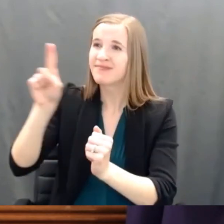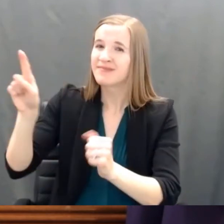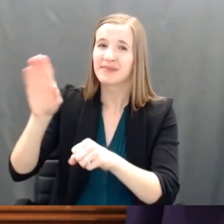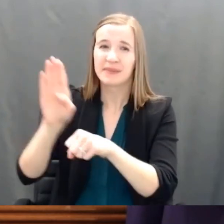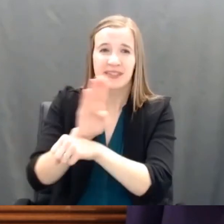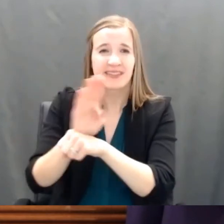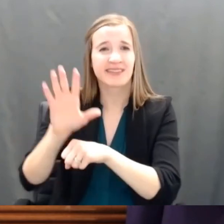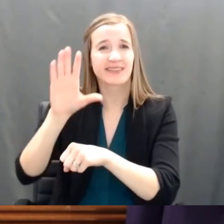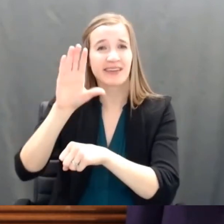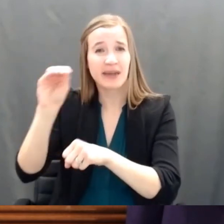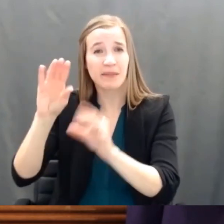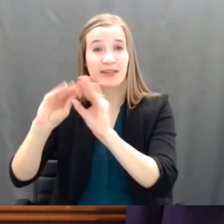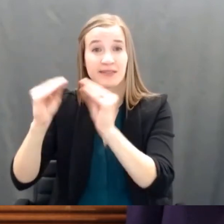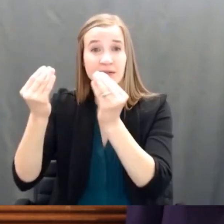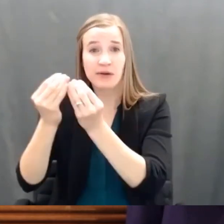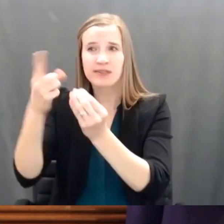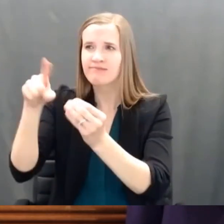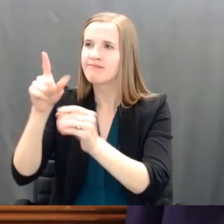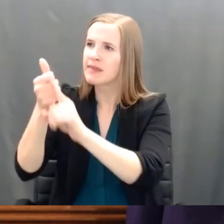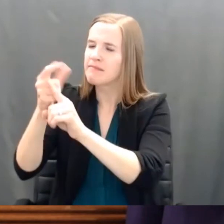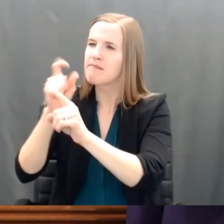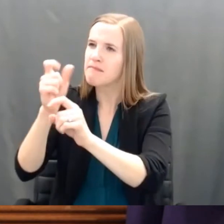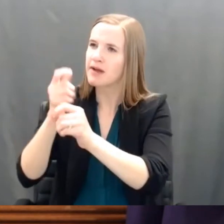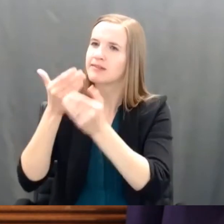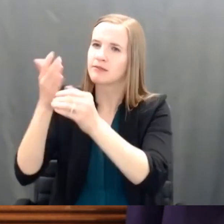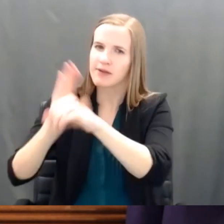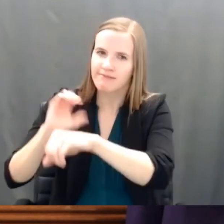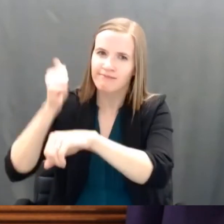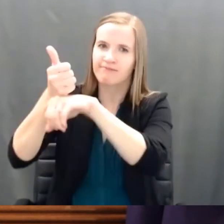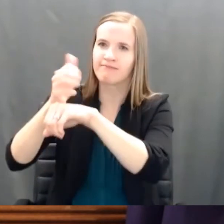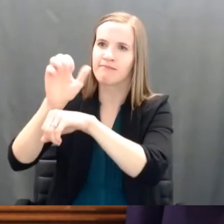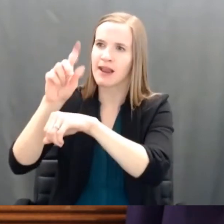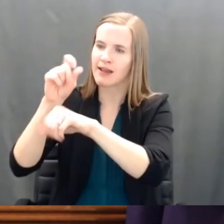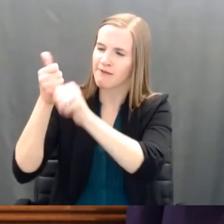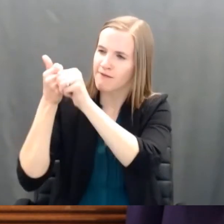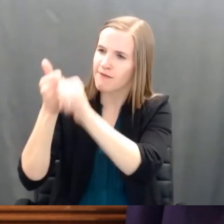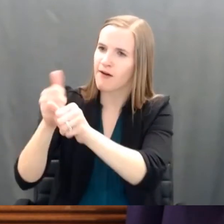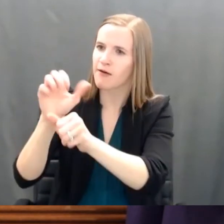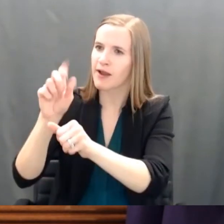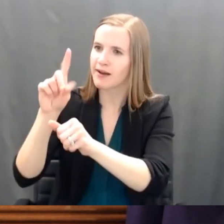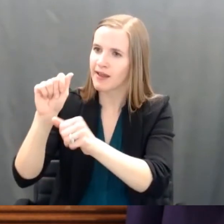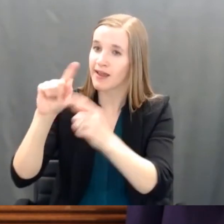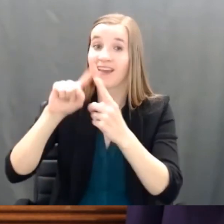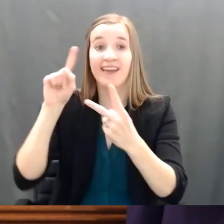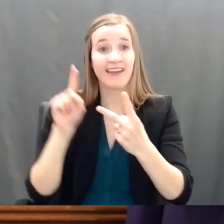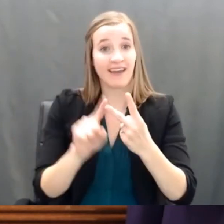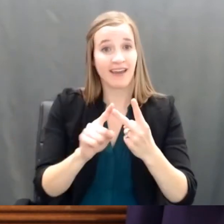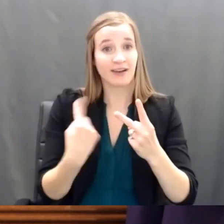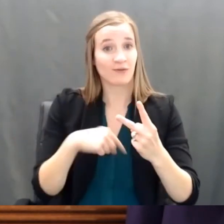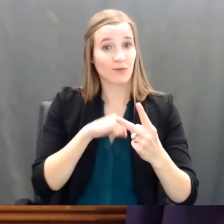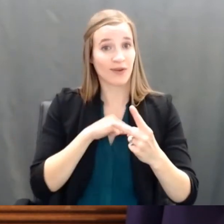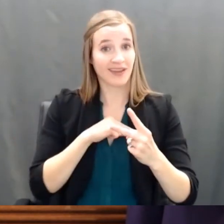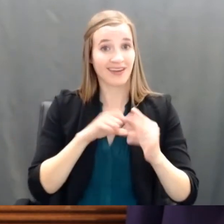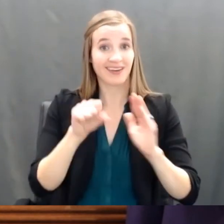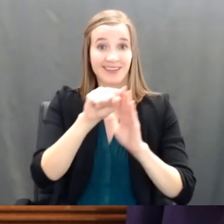committed in their efforts to fully implement the ADA and that the State of Idaho celebrates and